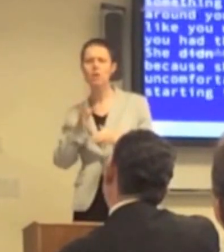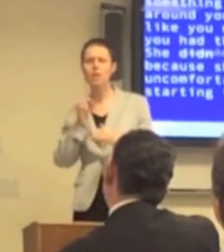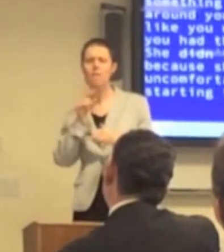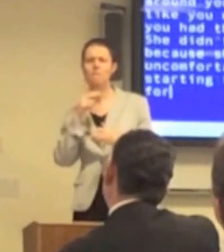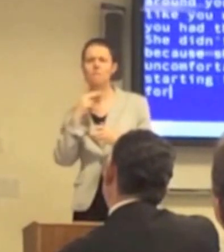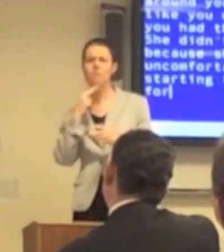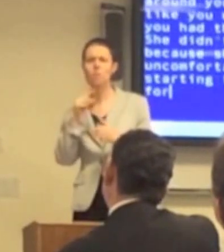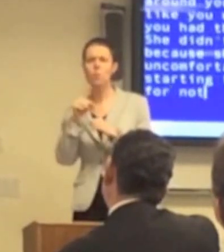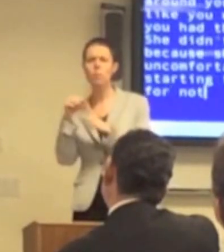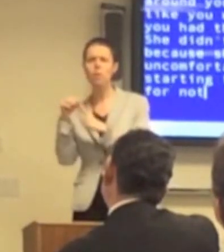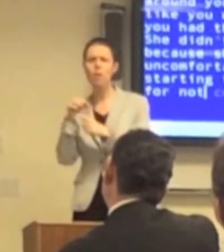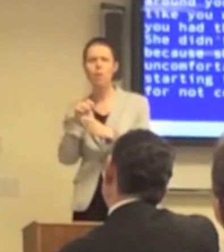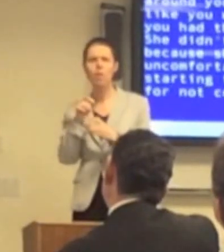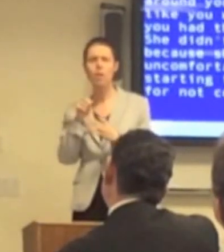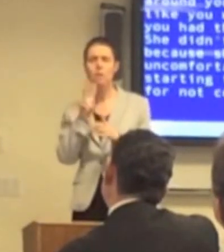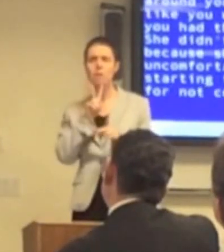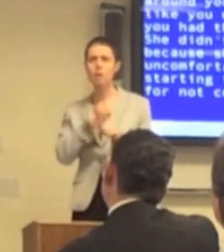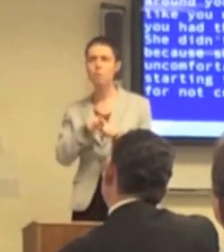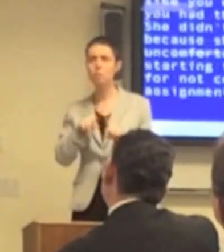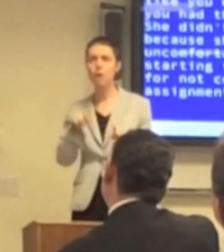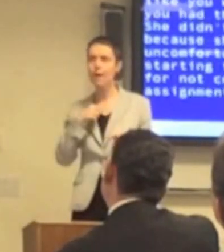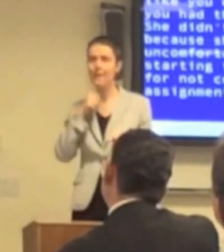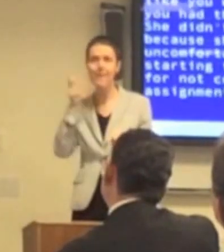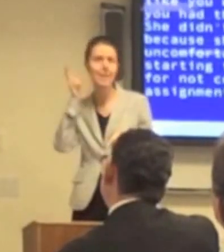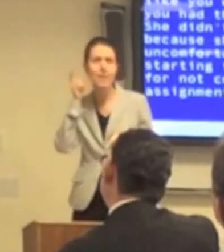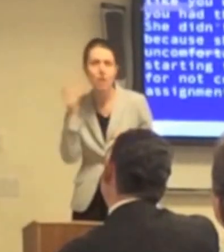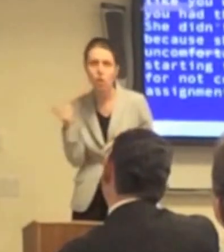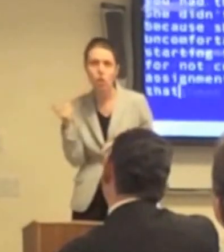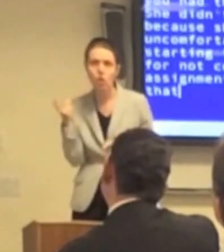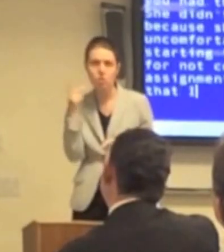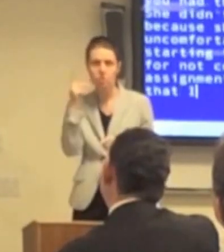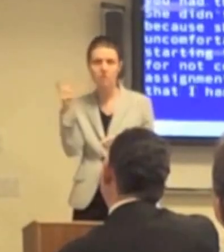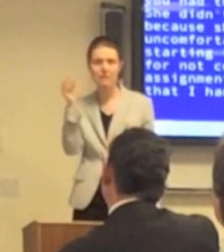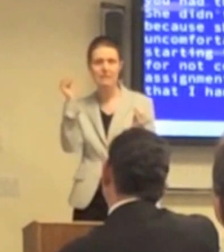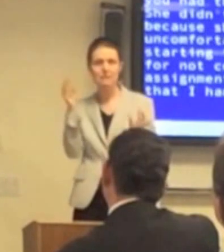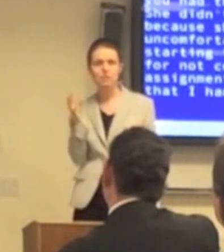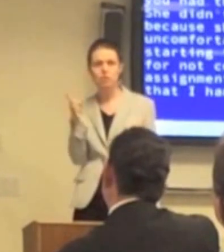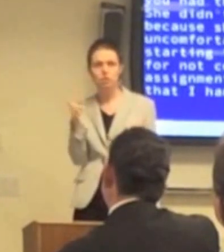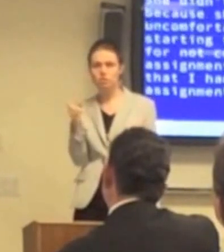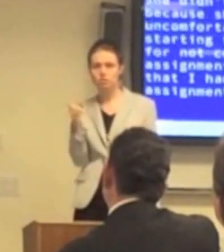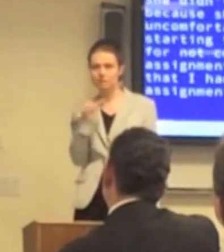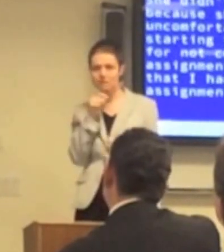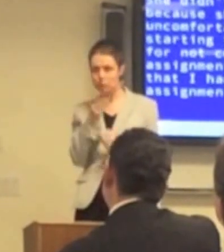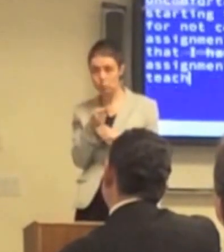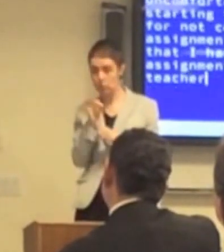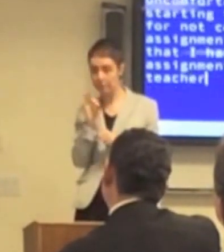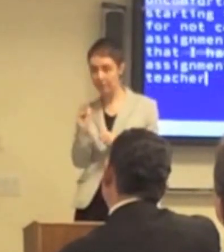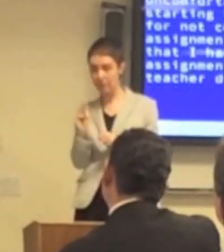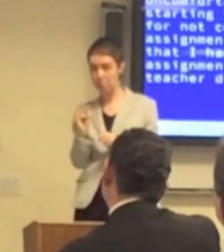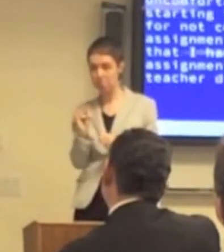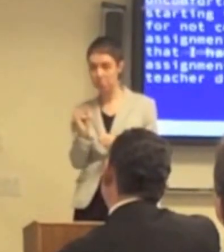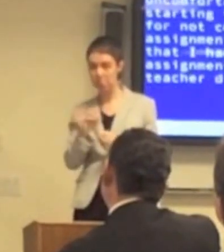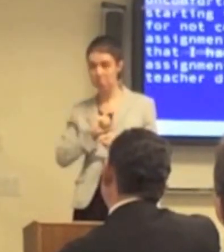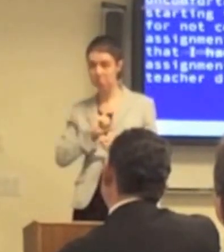the fact that I hadn't heard the assignment because the teacher didn't use the FM unit.